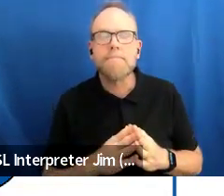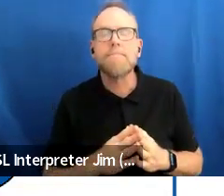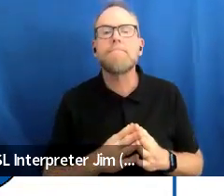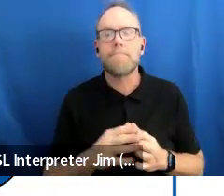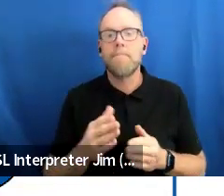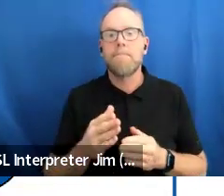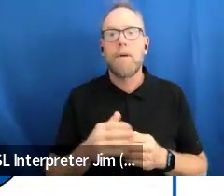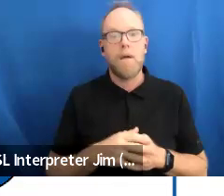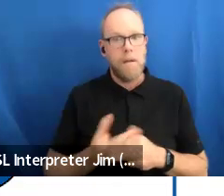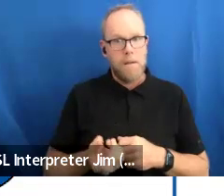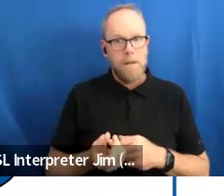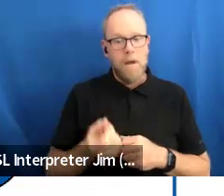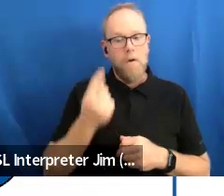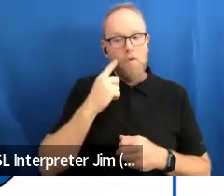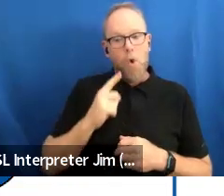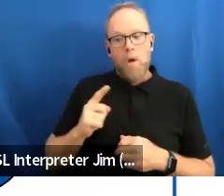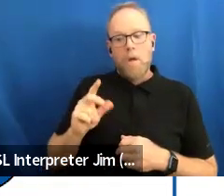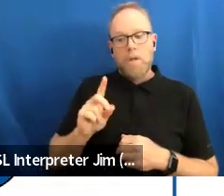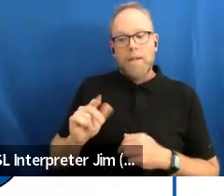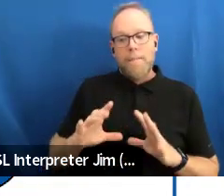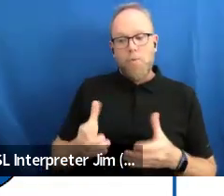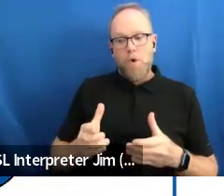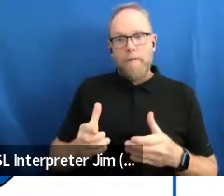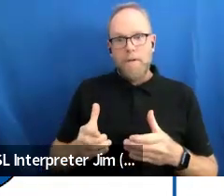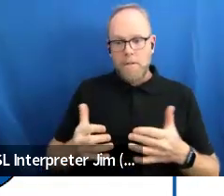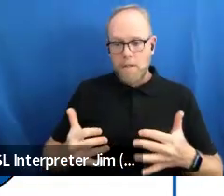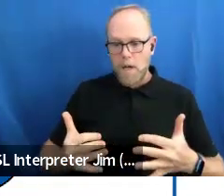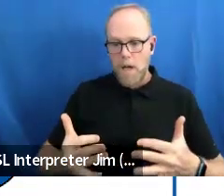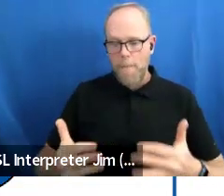where the Disability Movement is going, is to understand intersectionality.